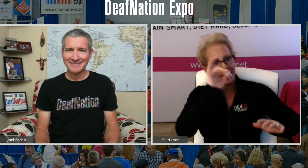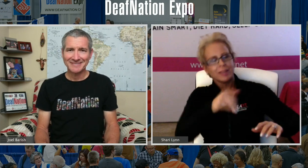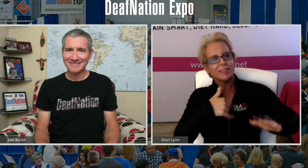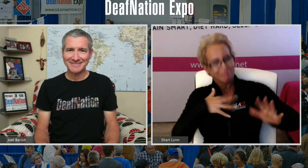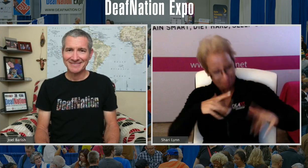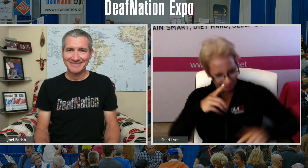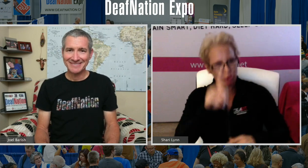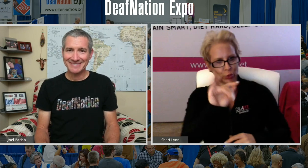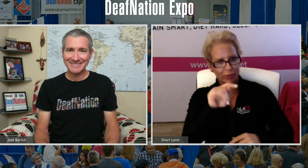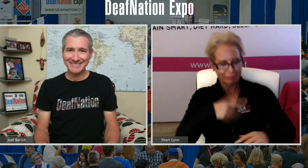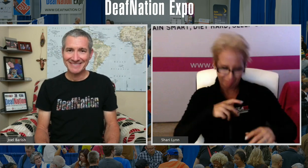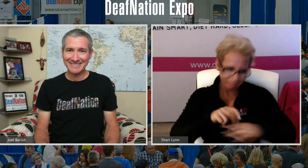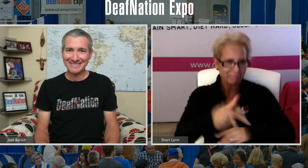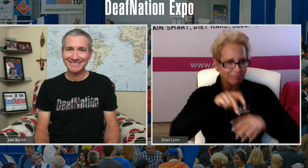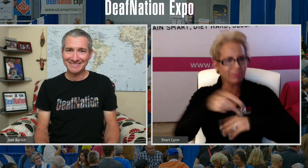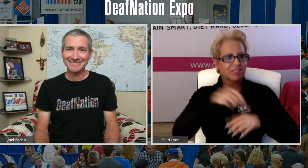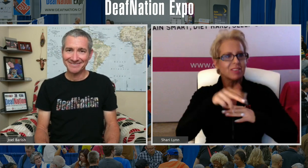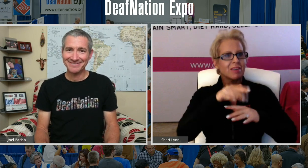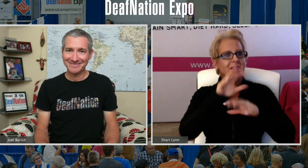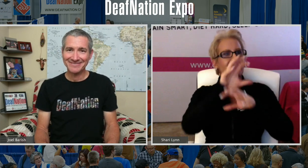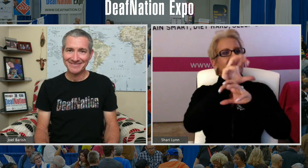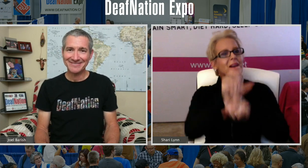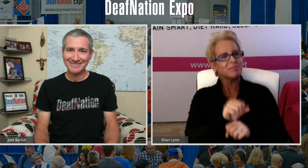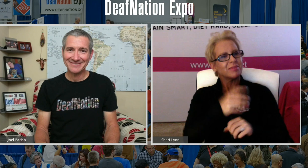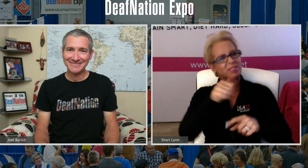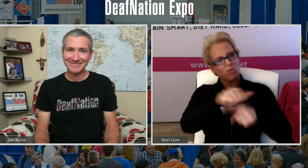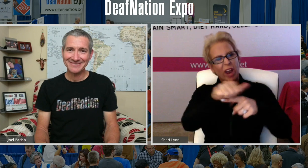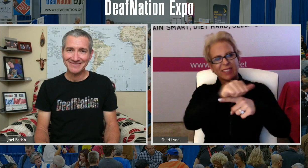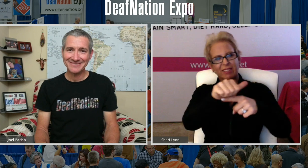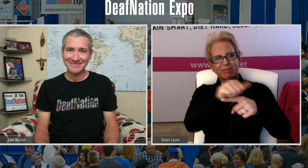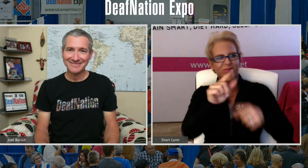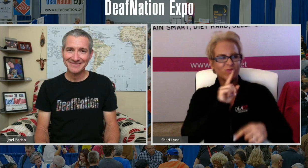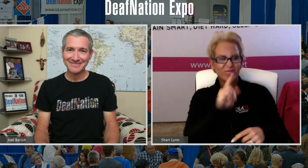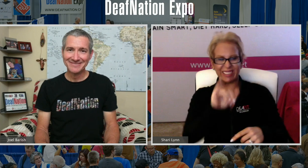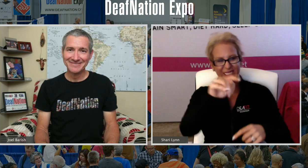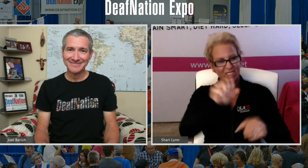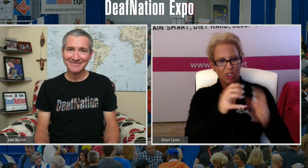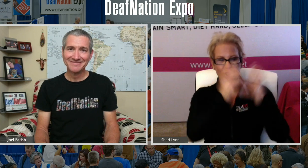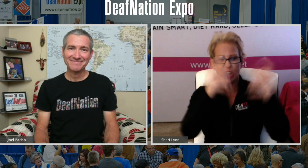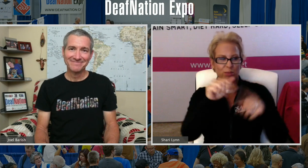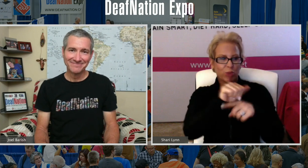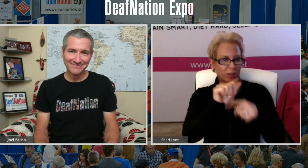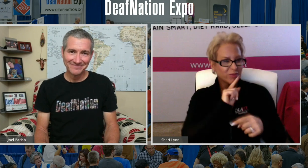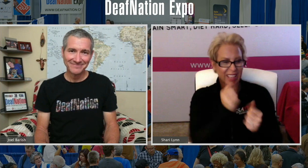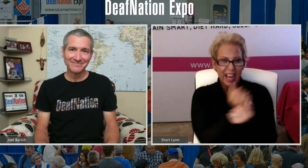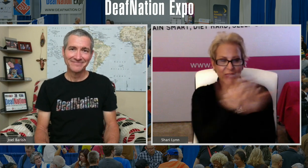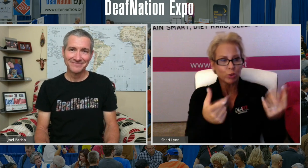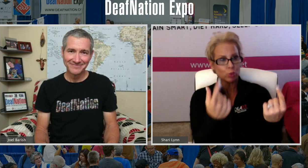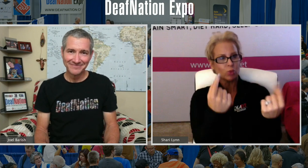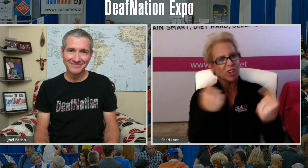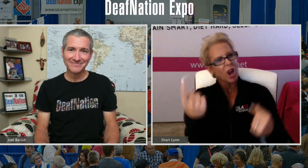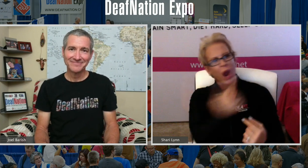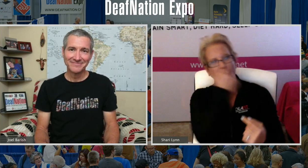I want to do it, and keep going. It’s a practice, then it becomes a habit. It takes practice. It takes a lot of practice for everything you do.